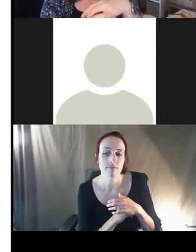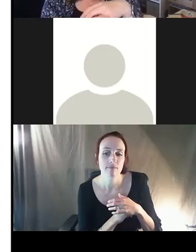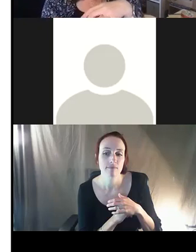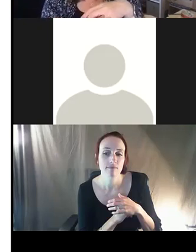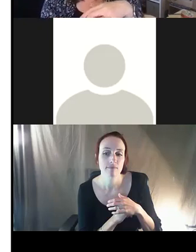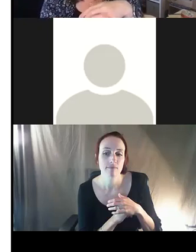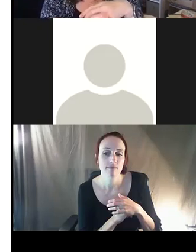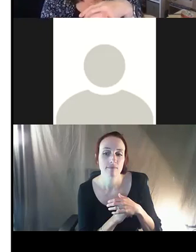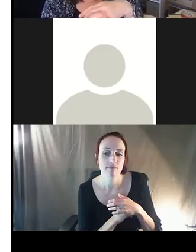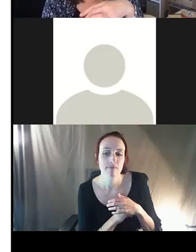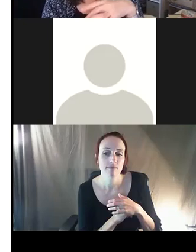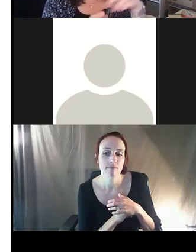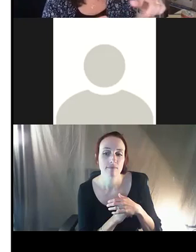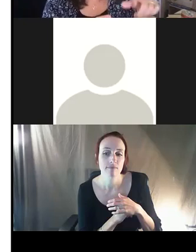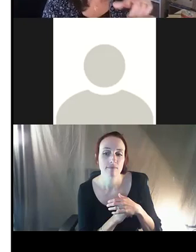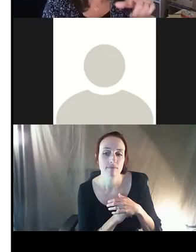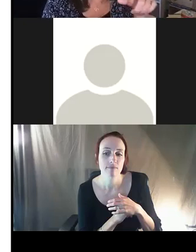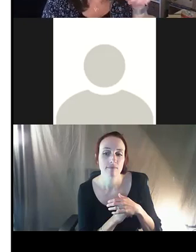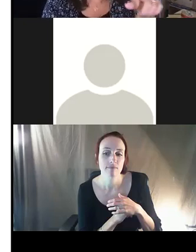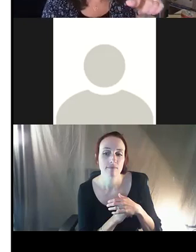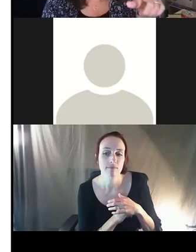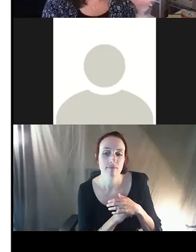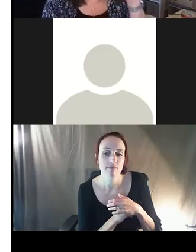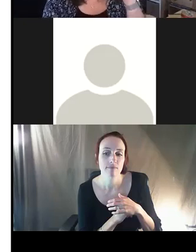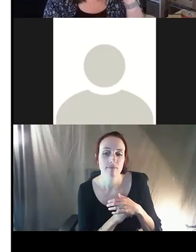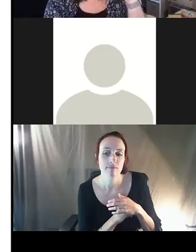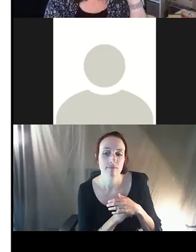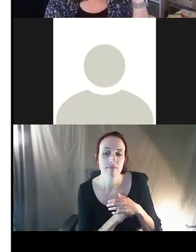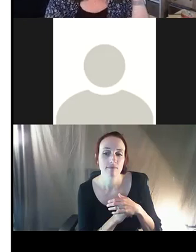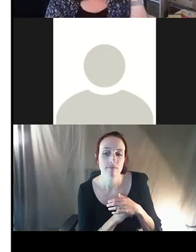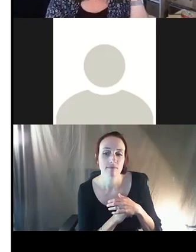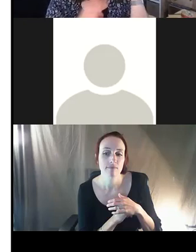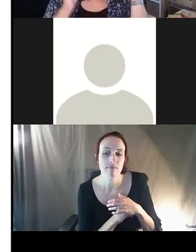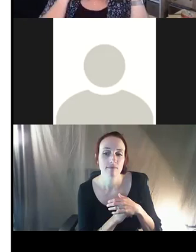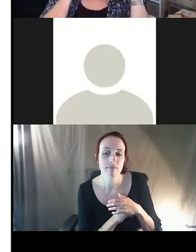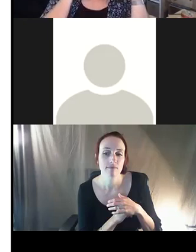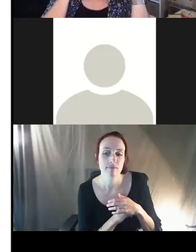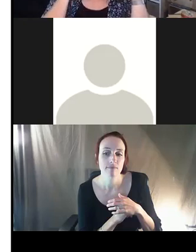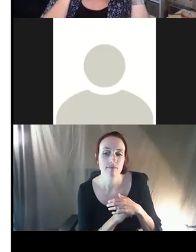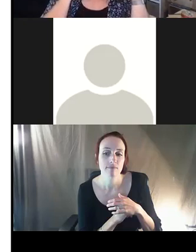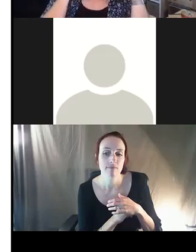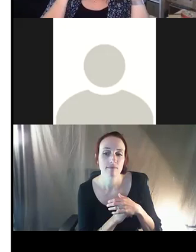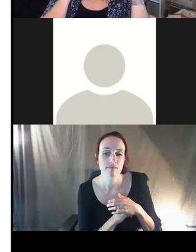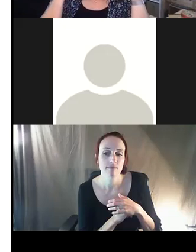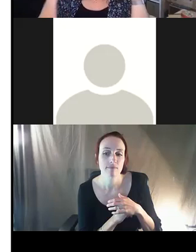There are lots of other tools, but I think Denise is thinking is this readability also going to